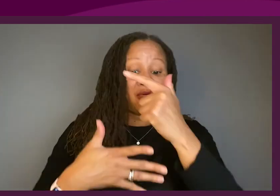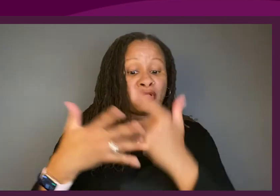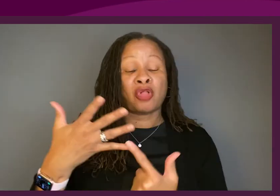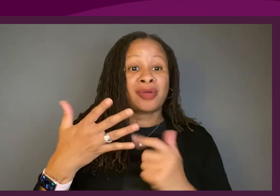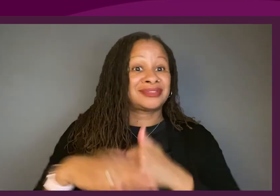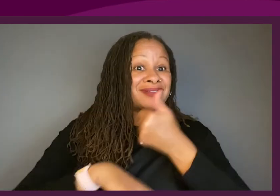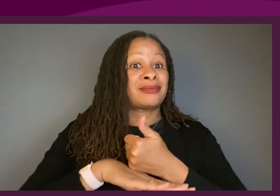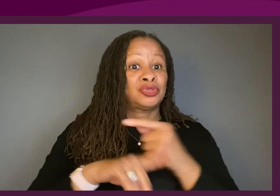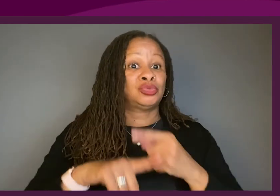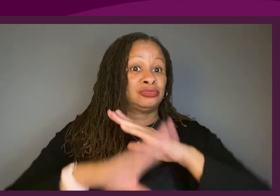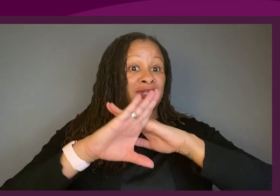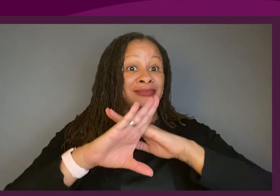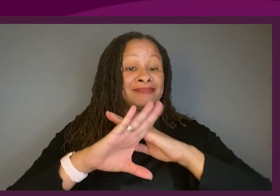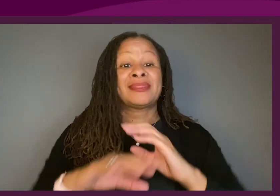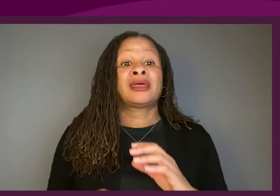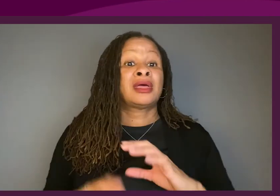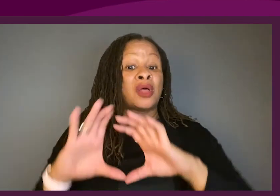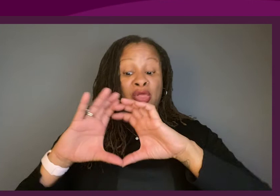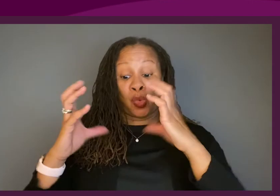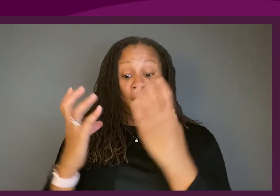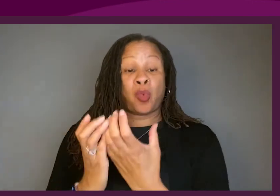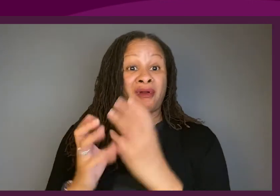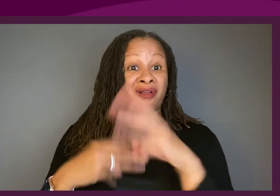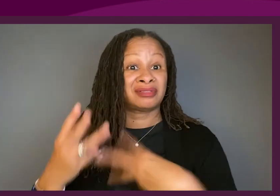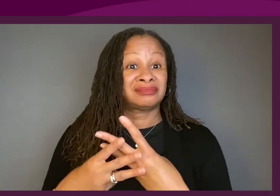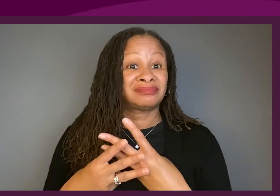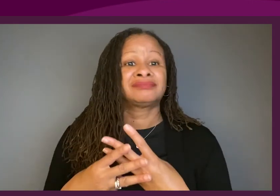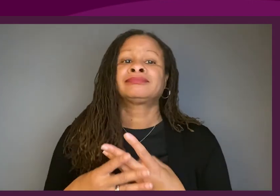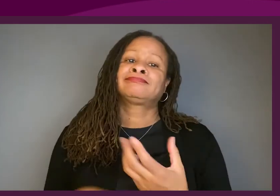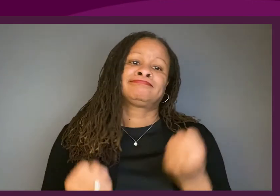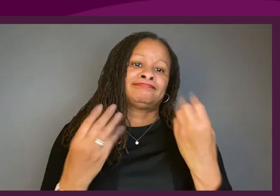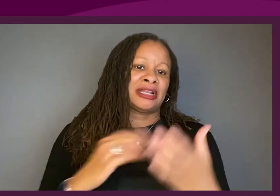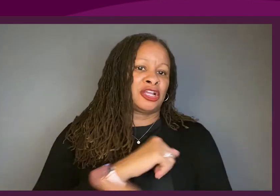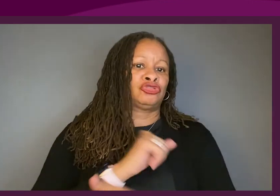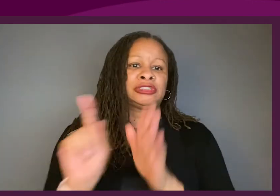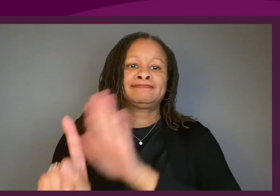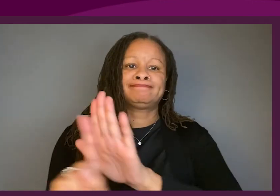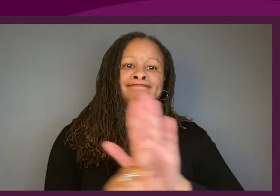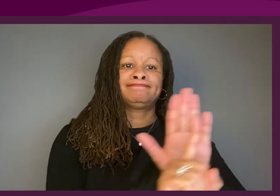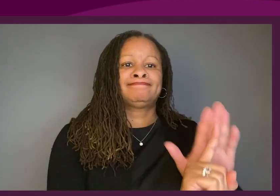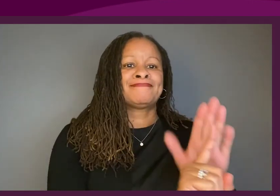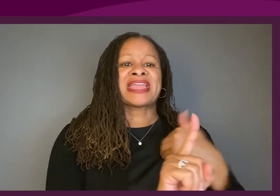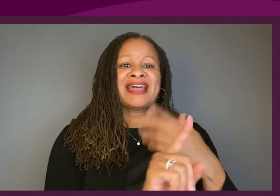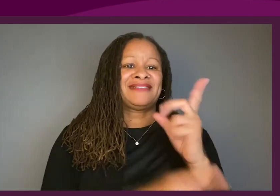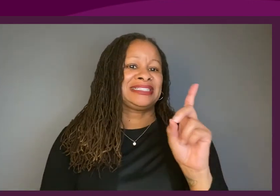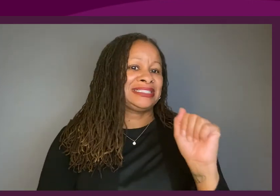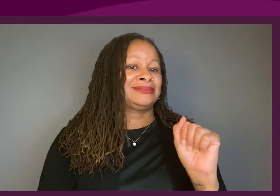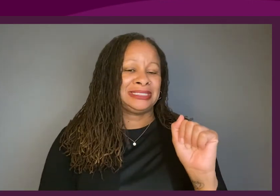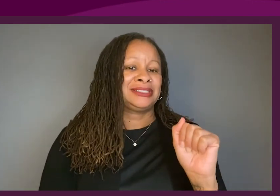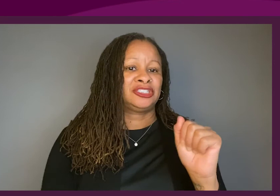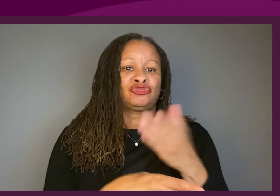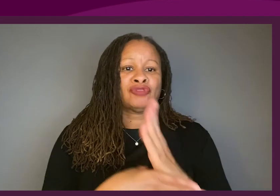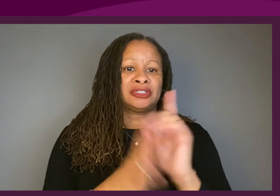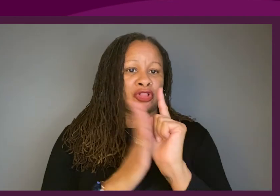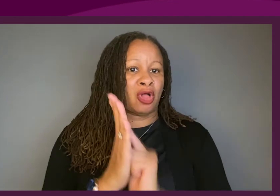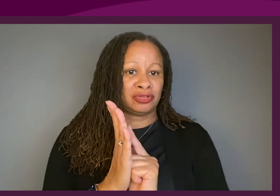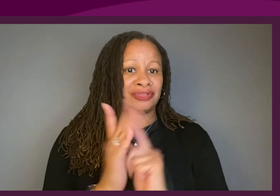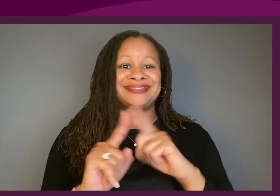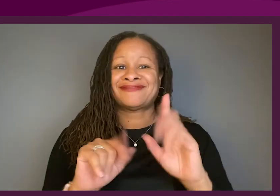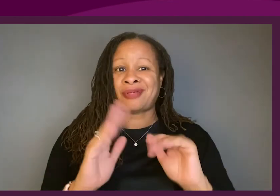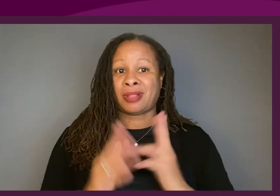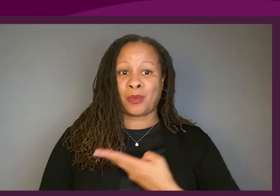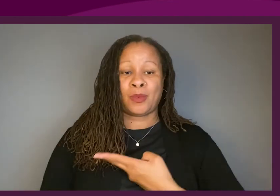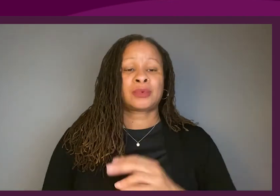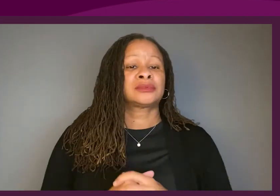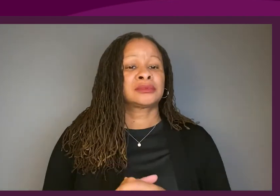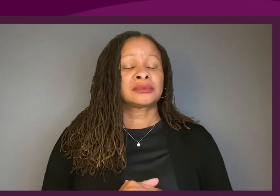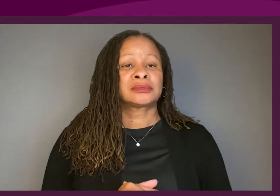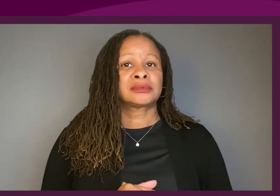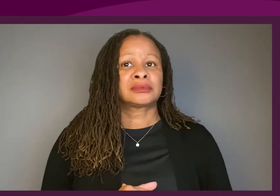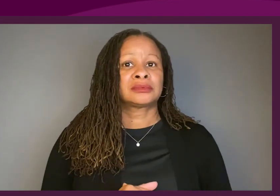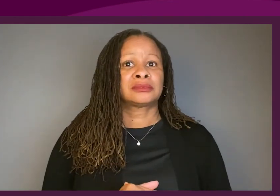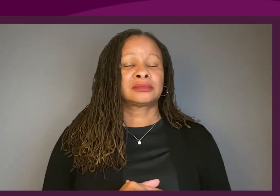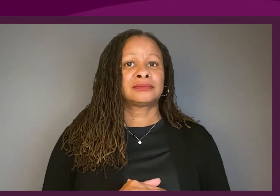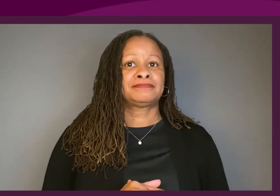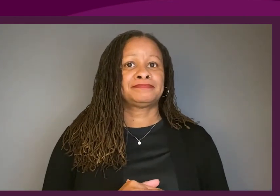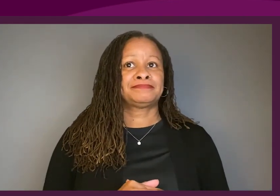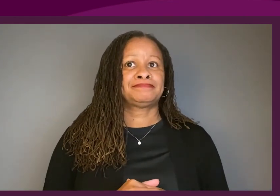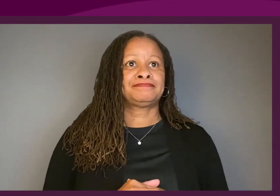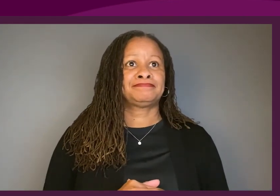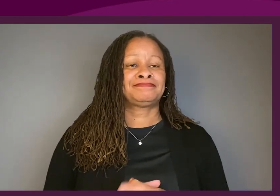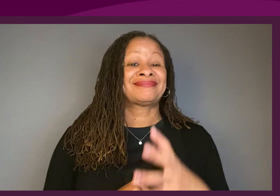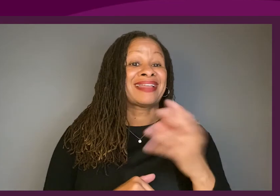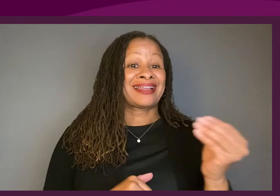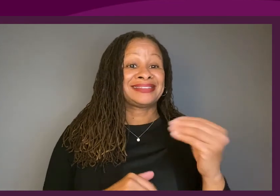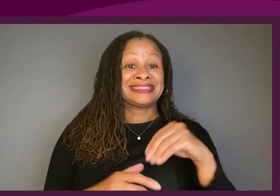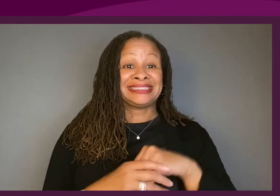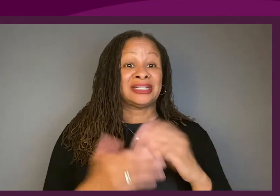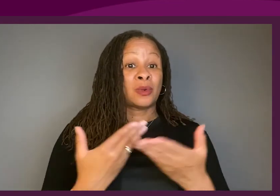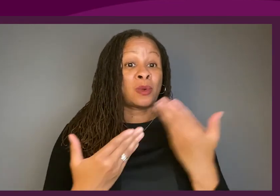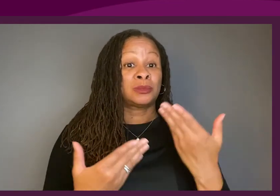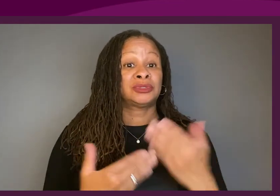And in almost every member state of the United Nations, there has been ratification of the